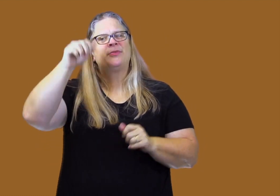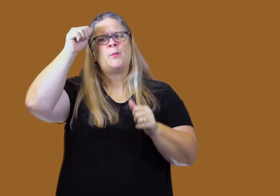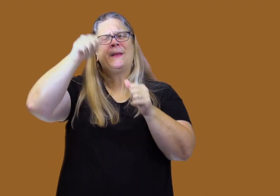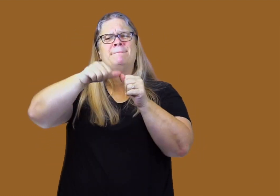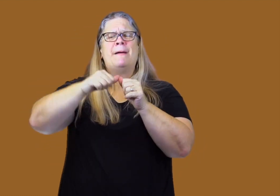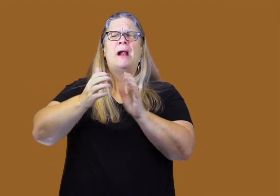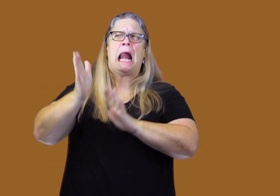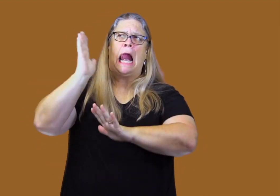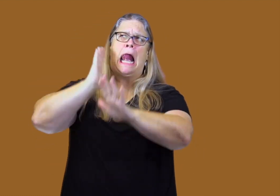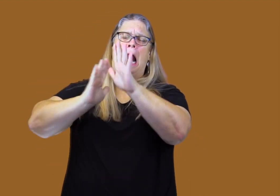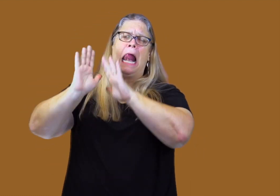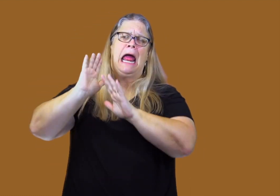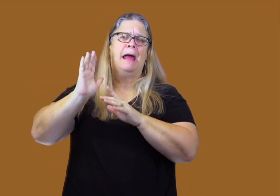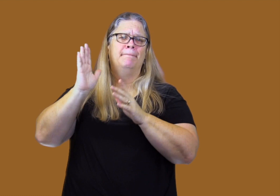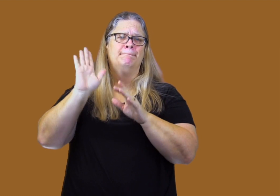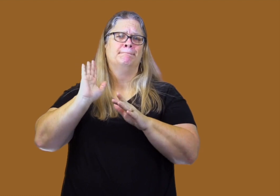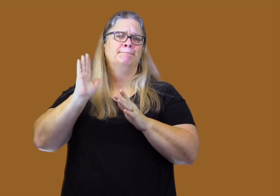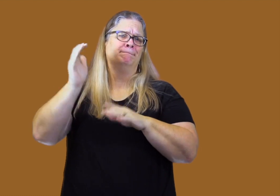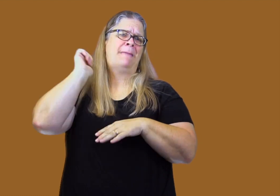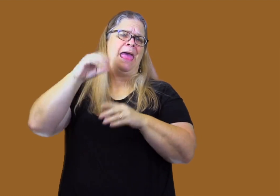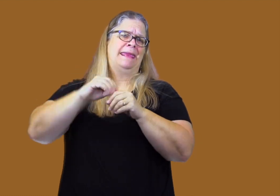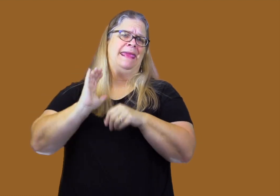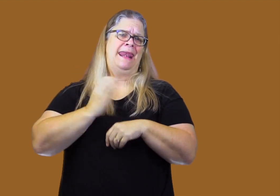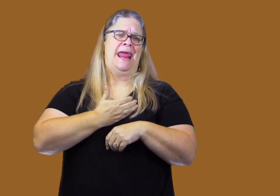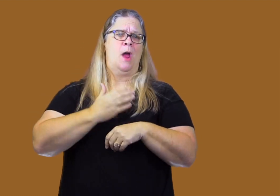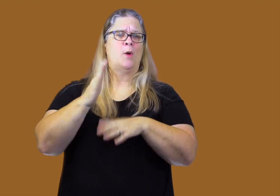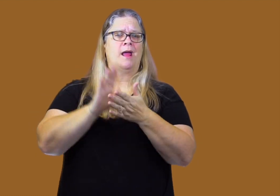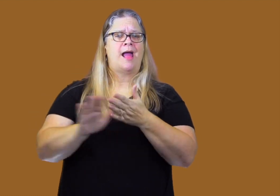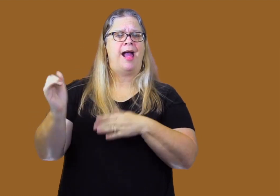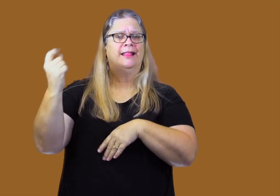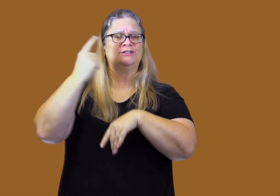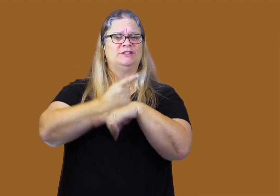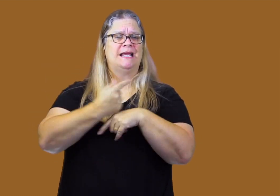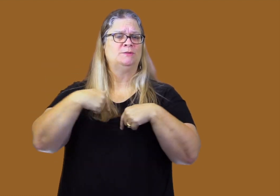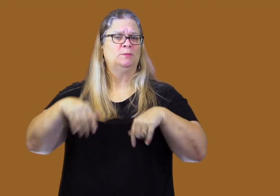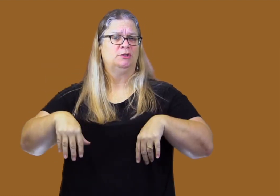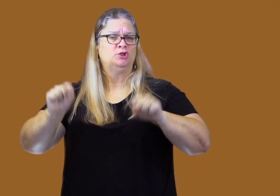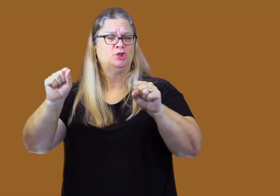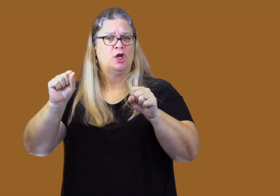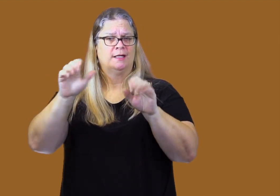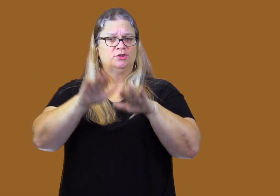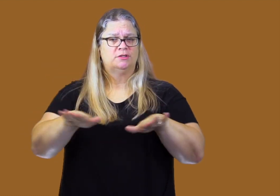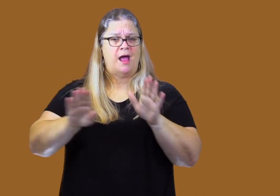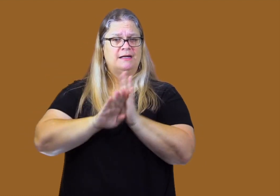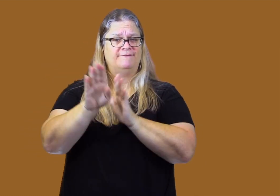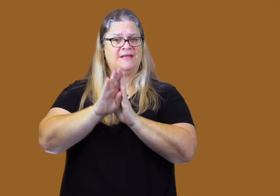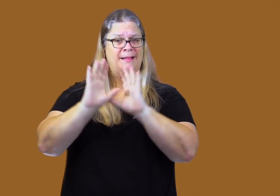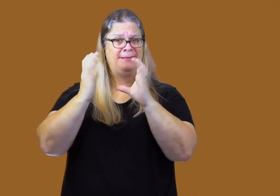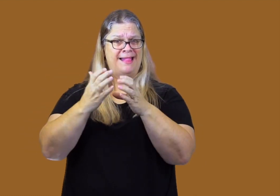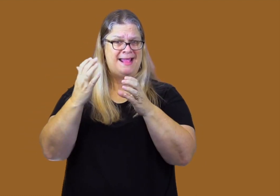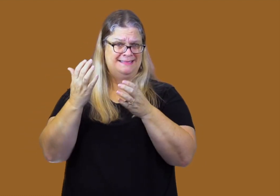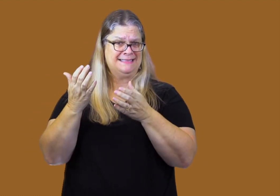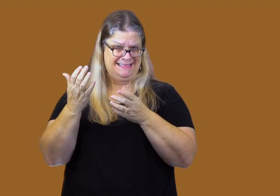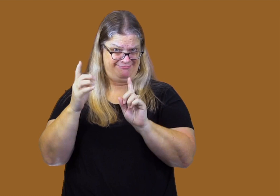If you remember back in our college days, when we took child development classes,